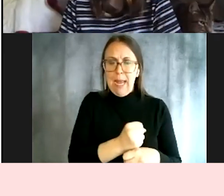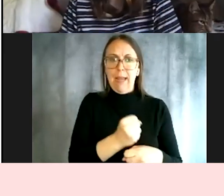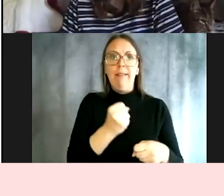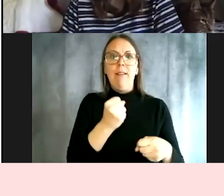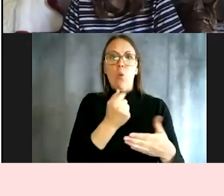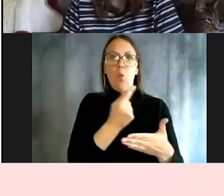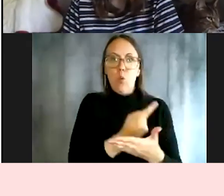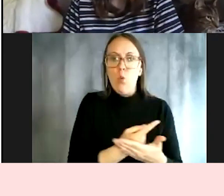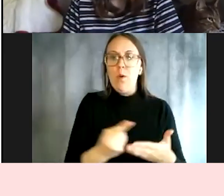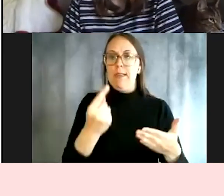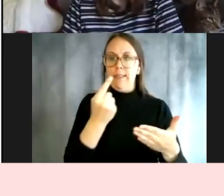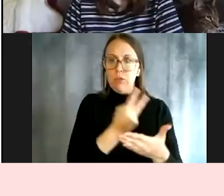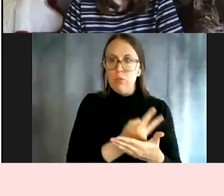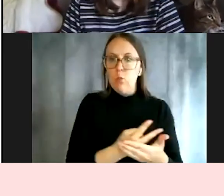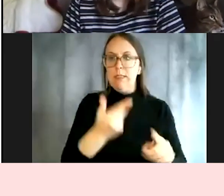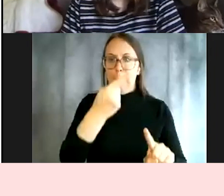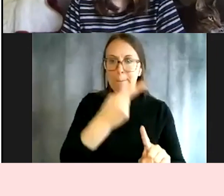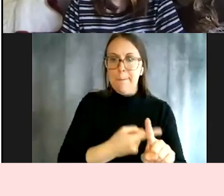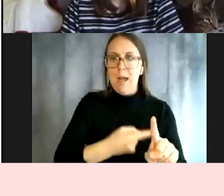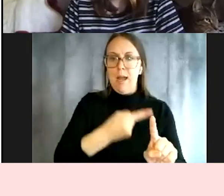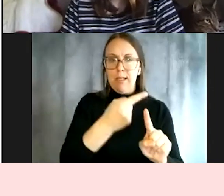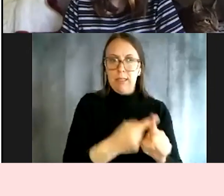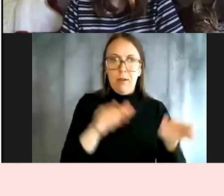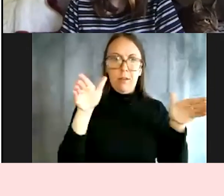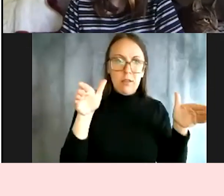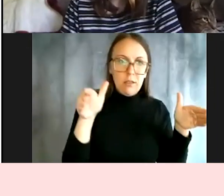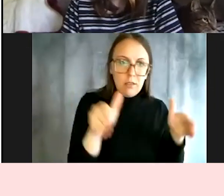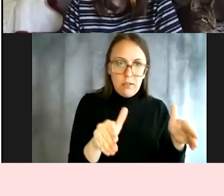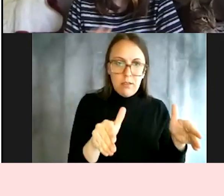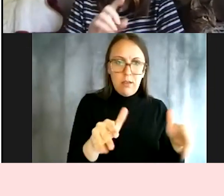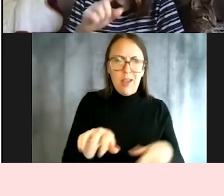to get an outside perspective. You also want to test all your clickable prototypes to make sure